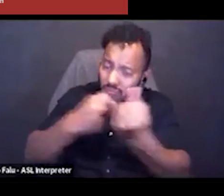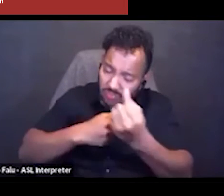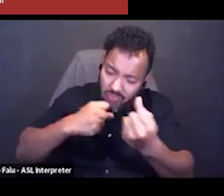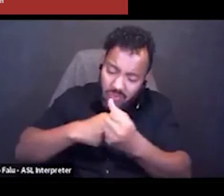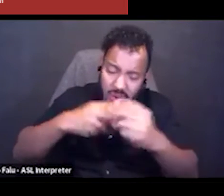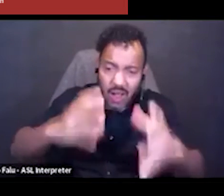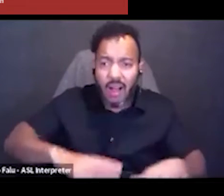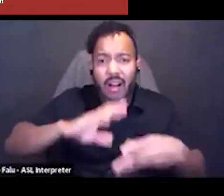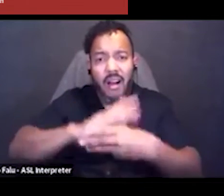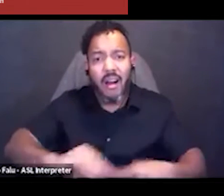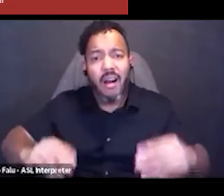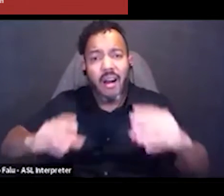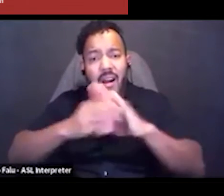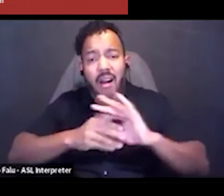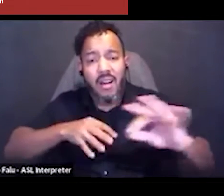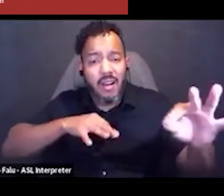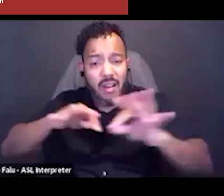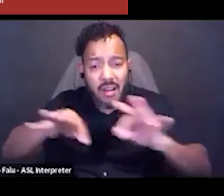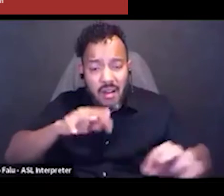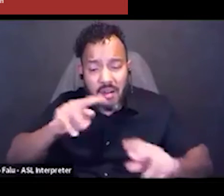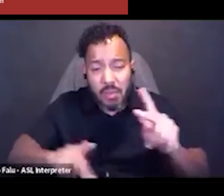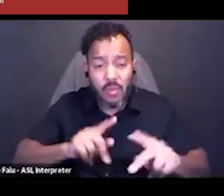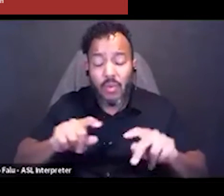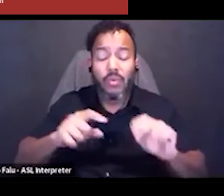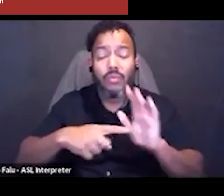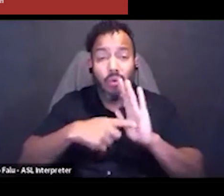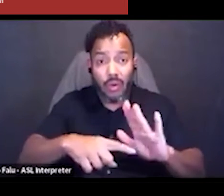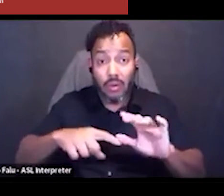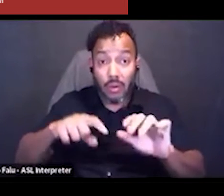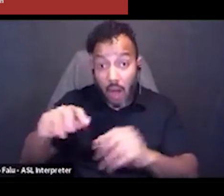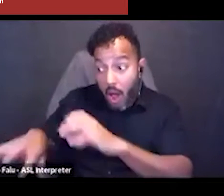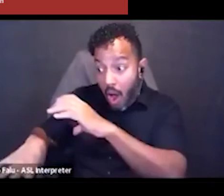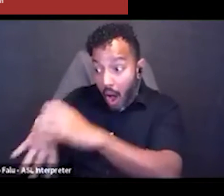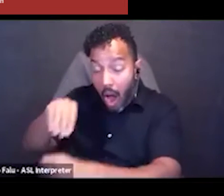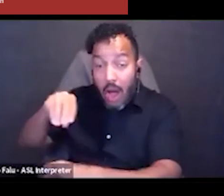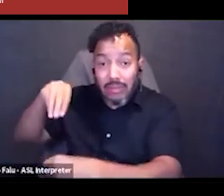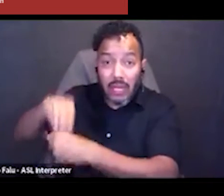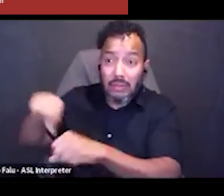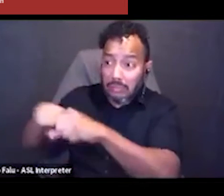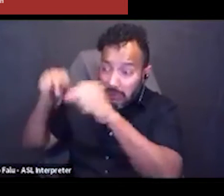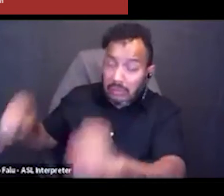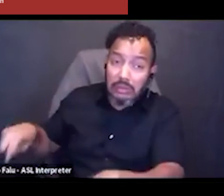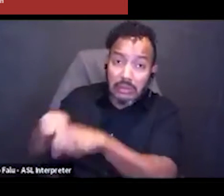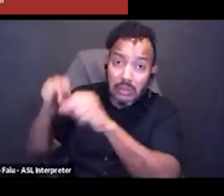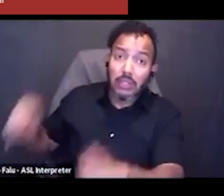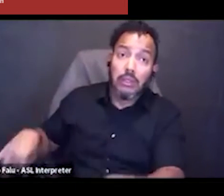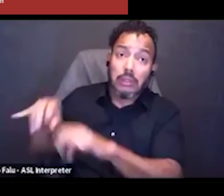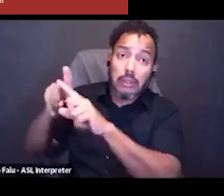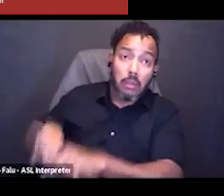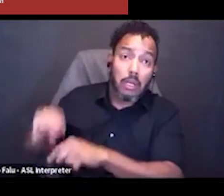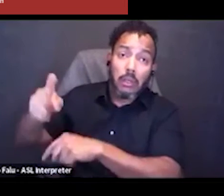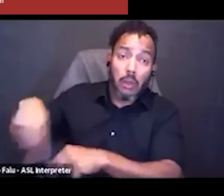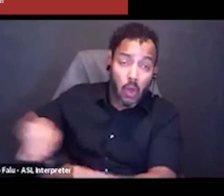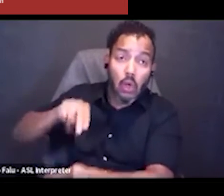that it is possible to be out of the institution and living in the community so thank you so, so much.